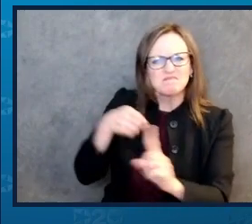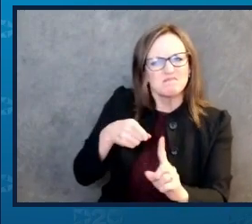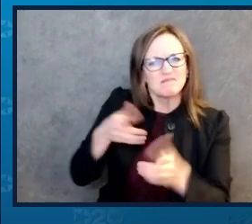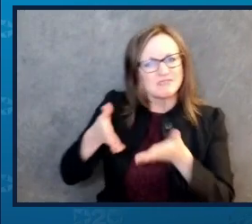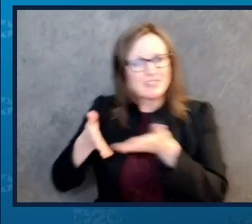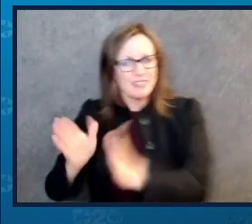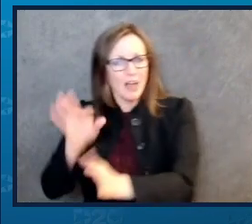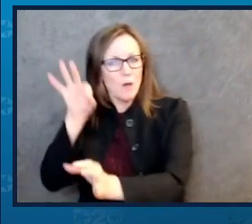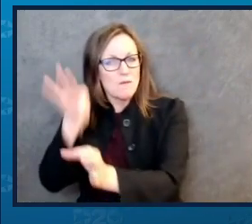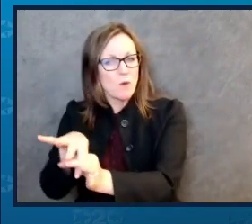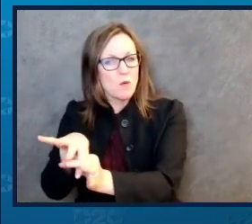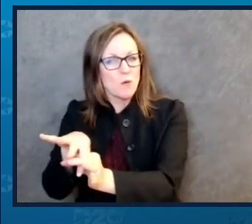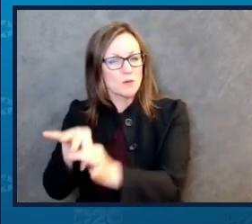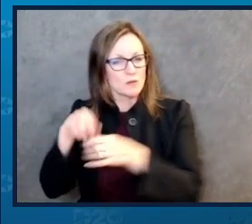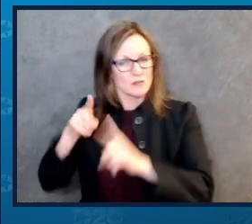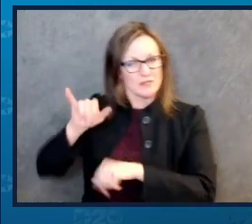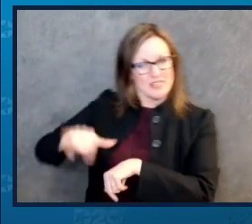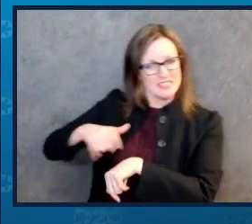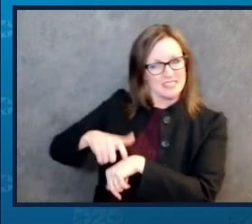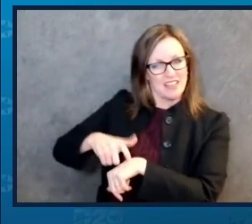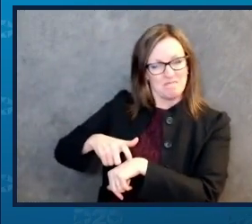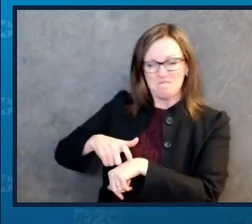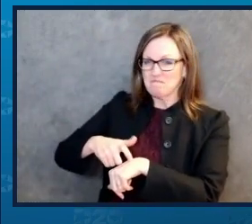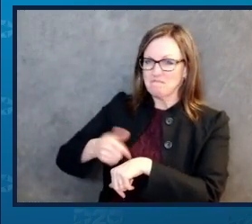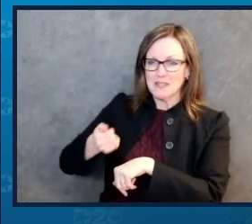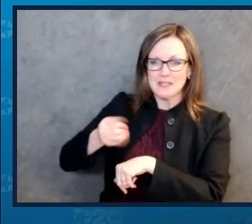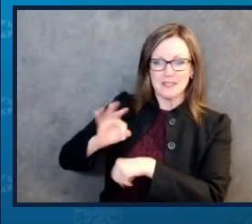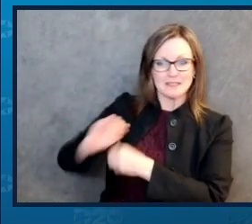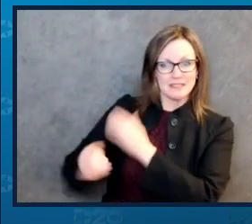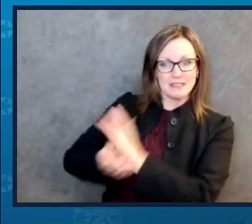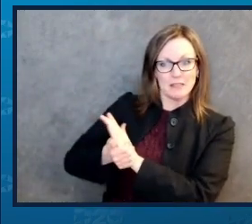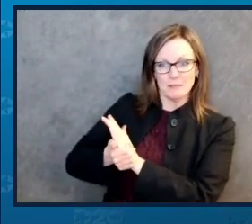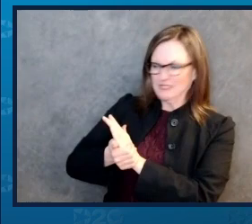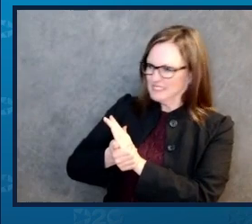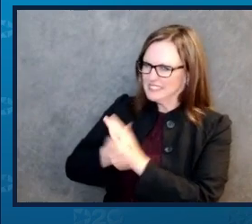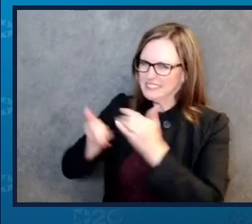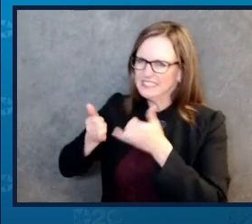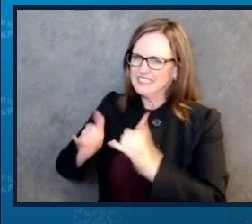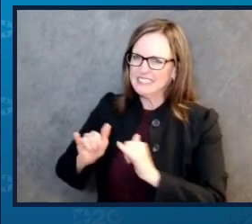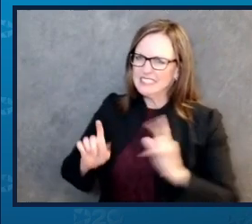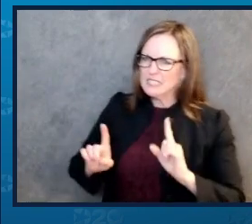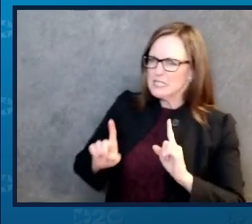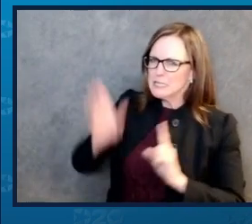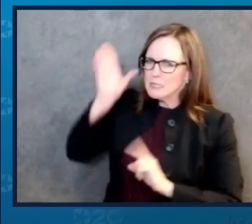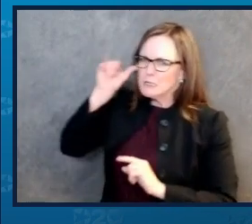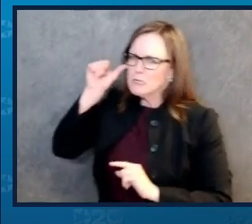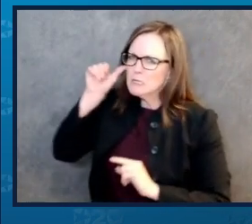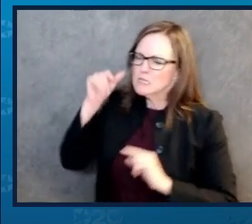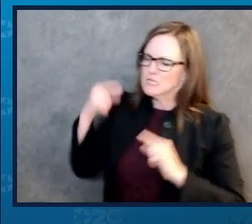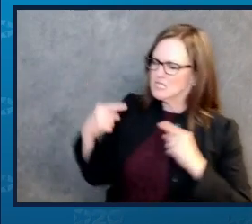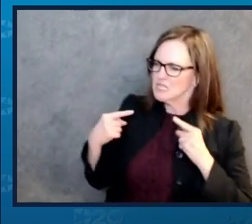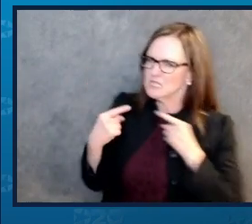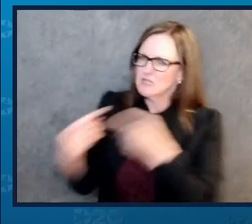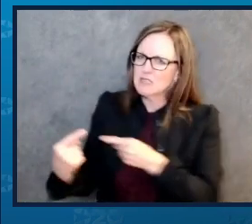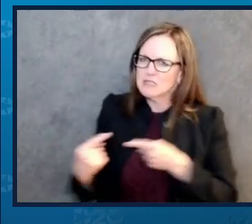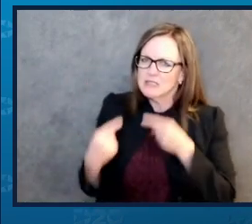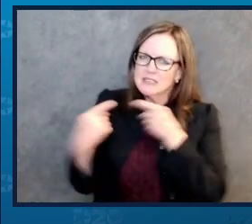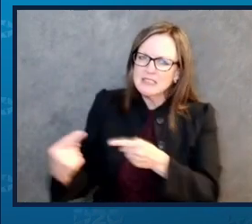BUT THEY WERE UNDEERED WITHOUT FANFARE OR RECOGNITION, THEY ORGANIZED AND TESTIFIED AND